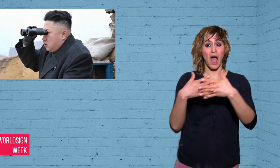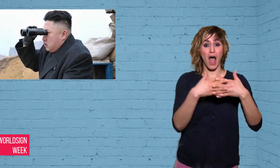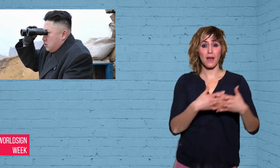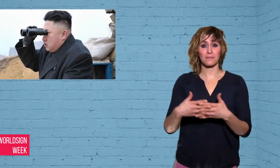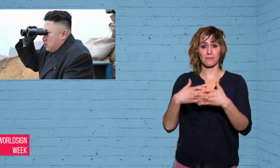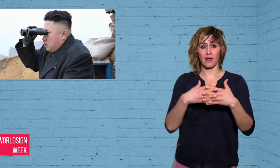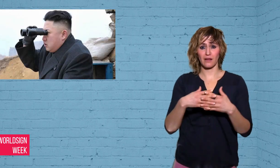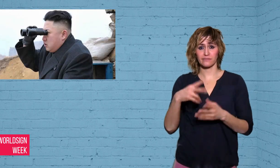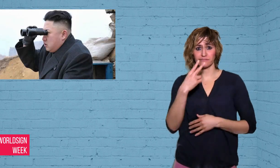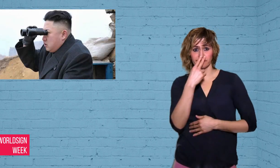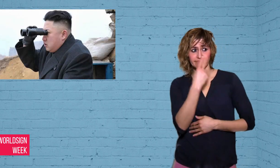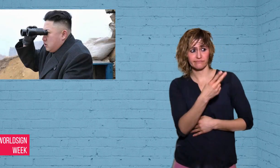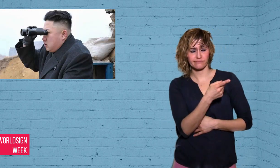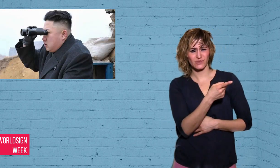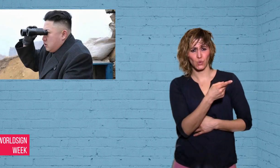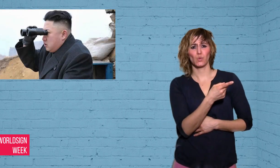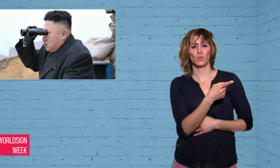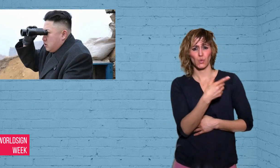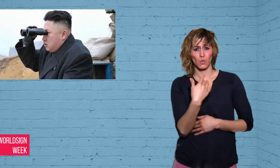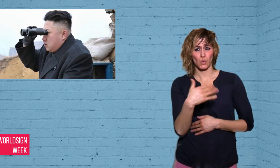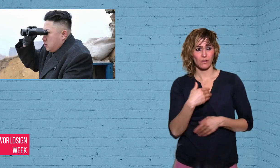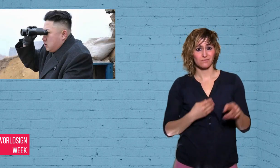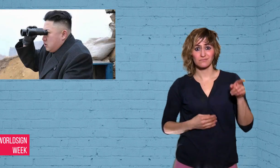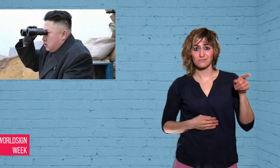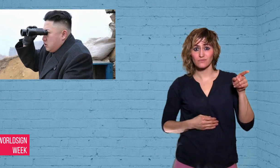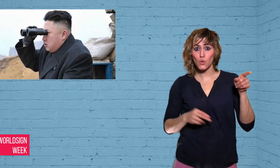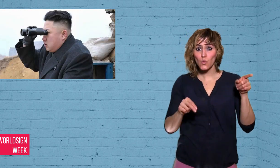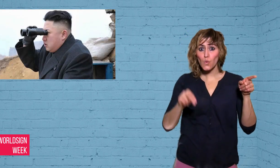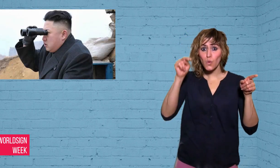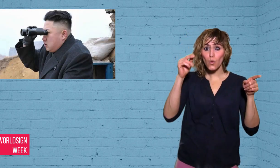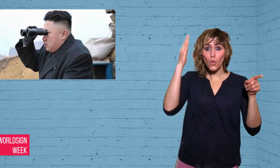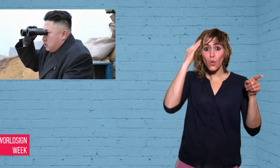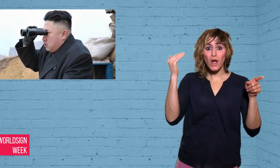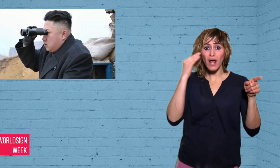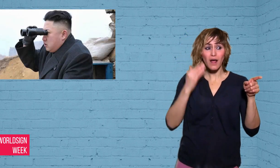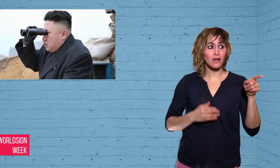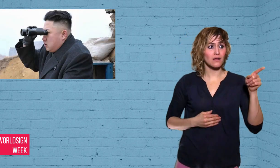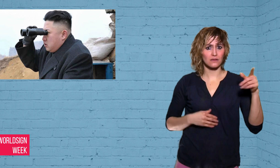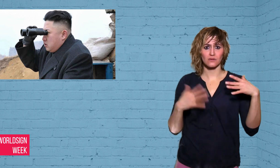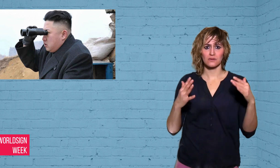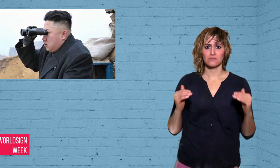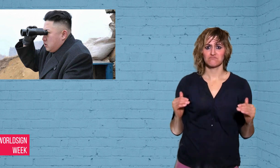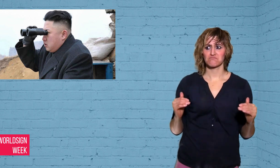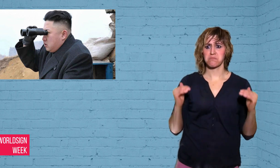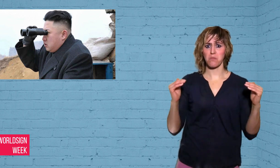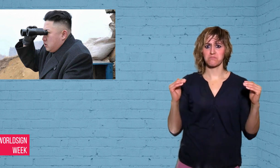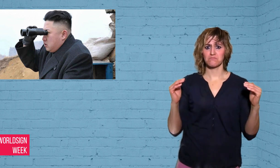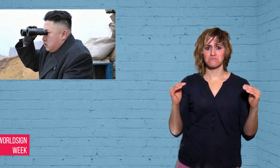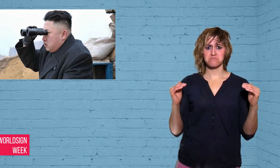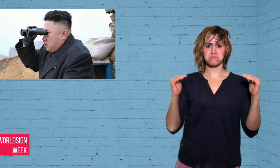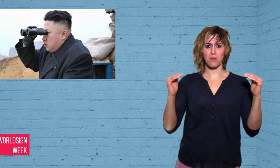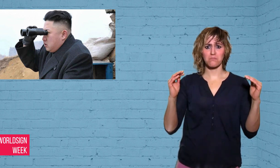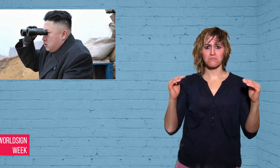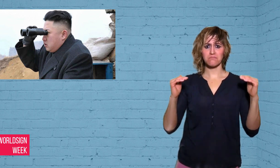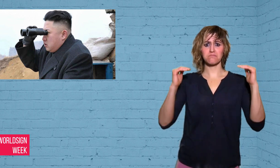The US said that North Korea improvement in